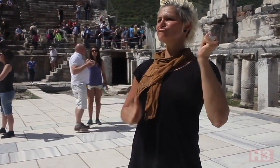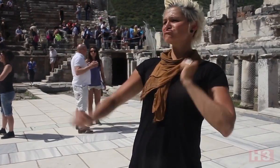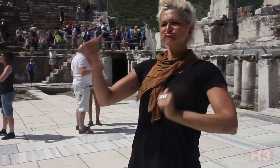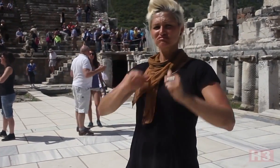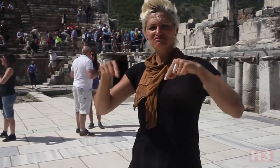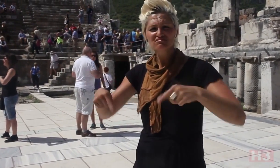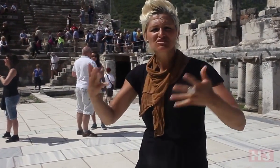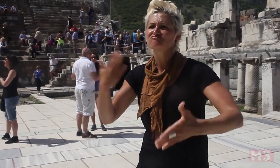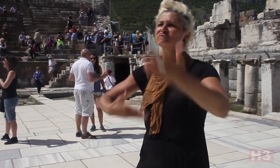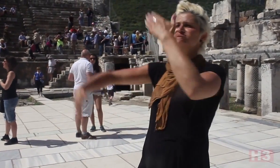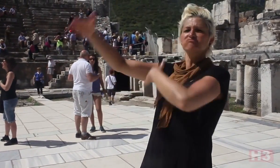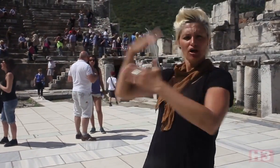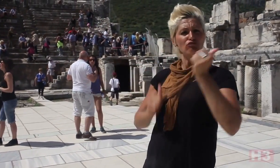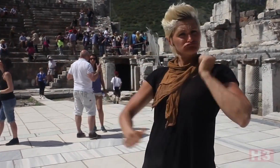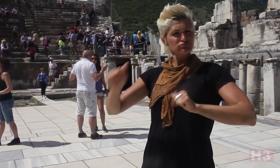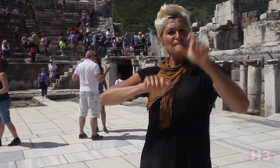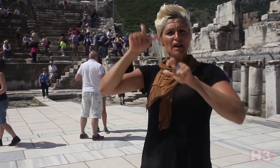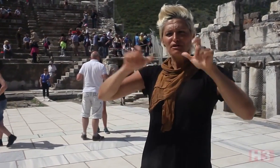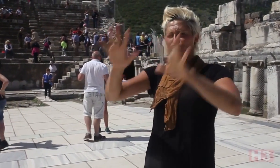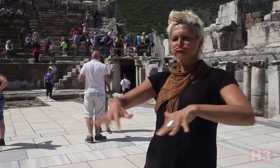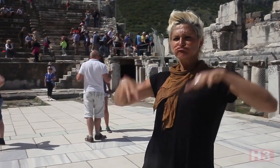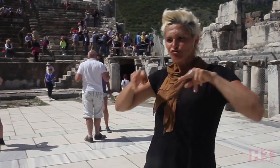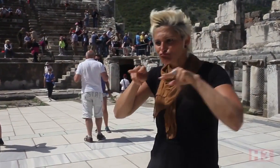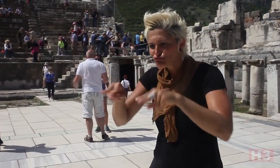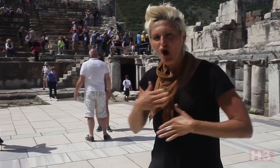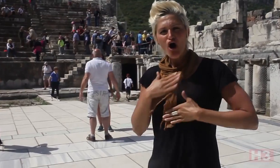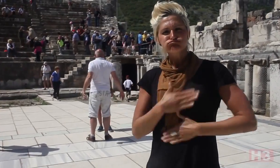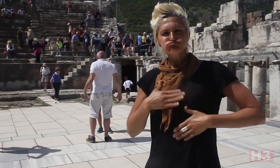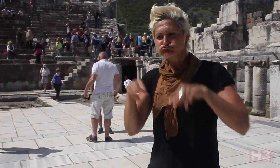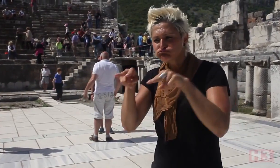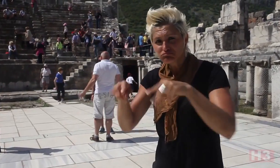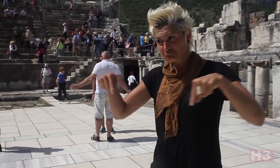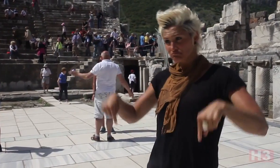It is where performances took place and where people came for entertainment.